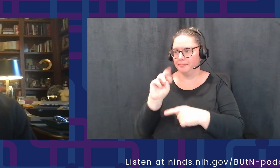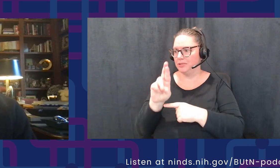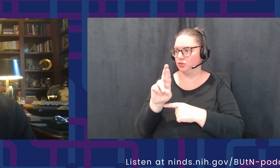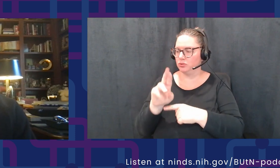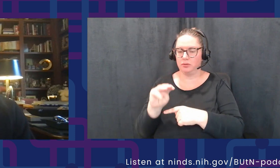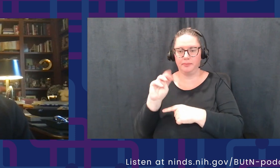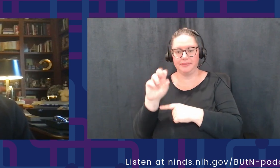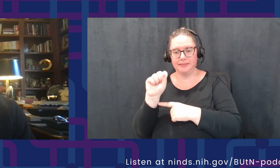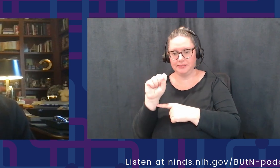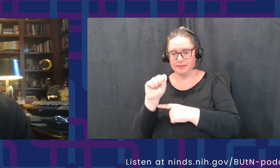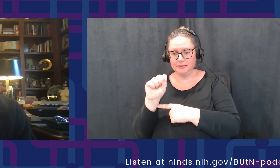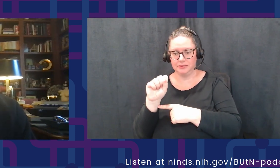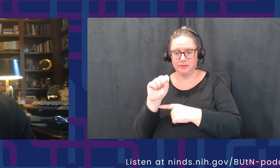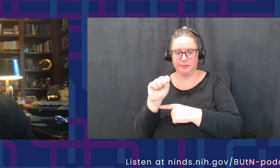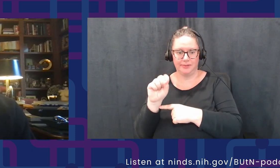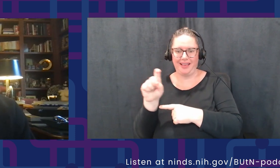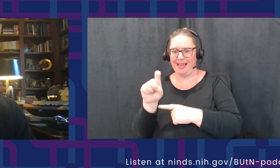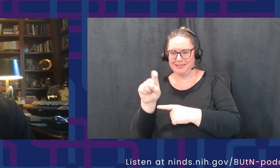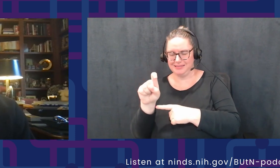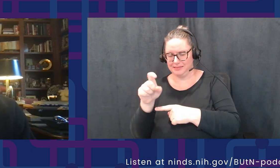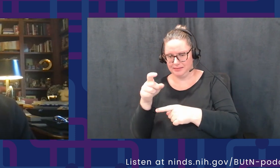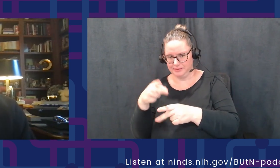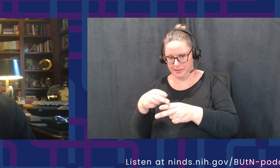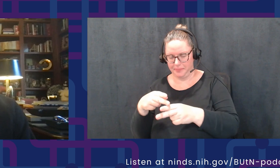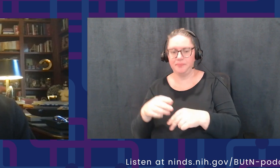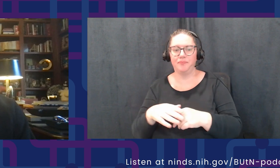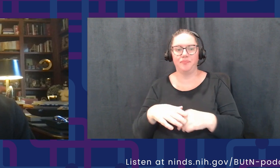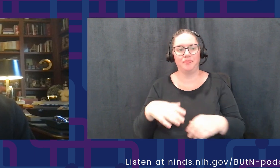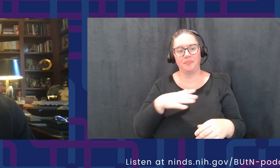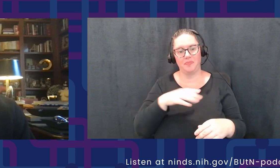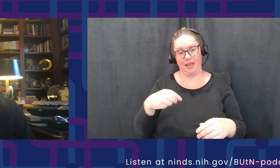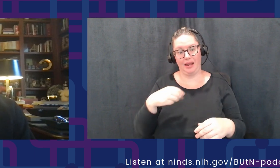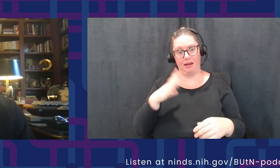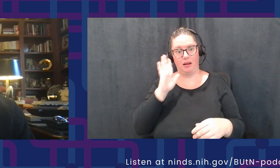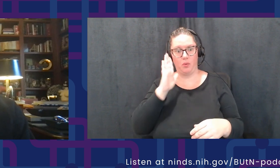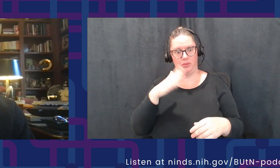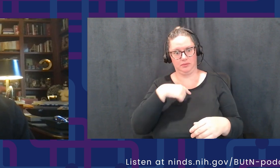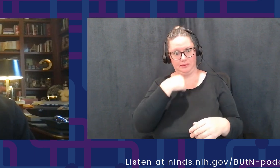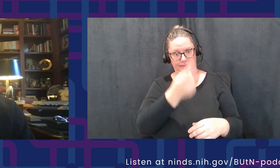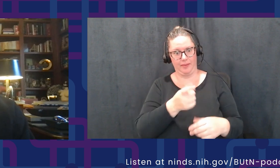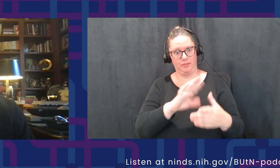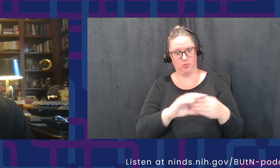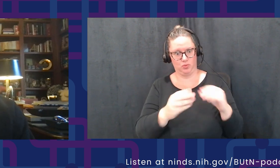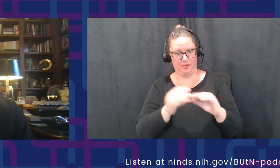or Ms., you know, X name, and I tell them the story of that patient,